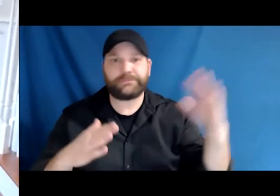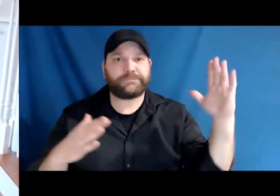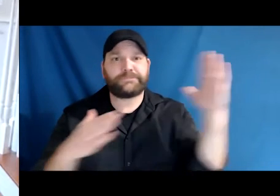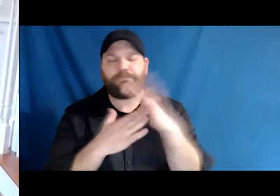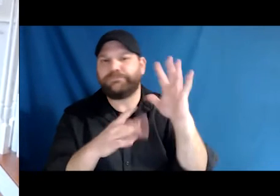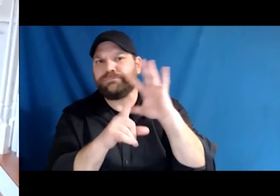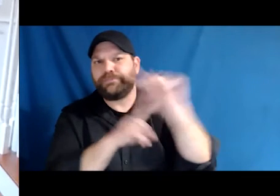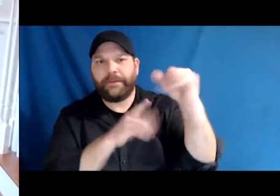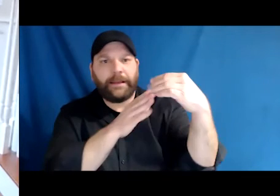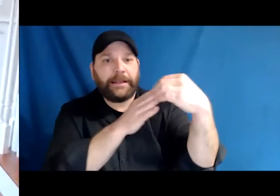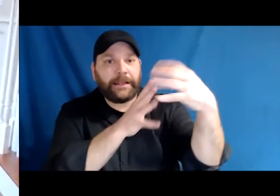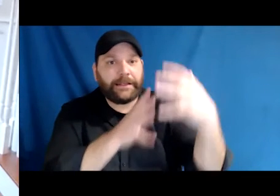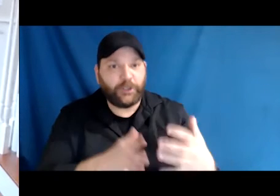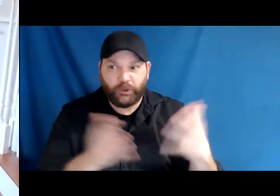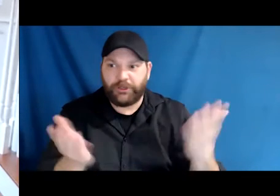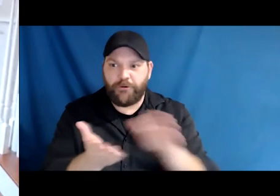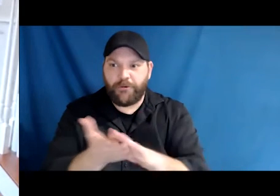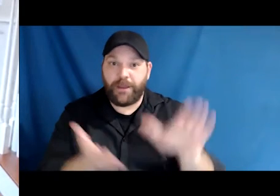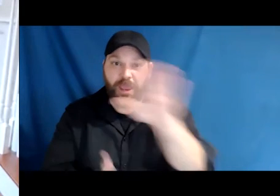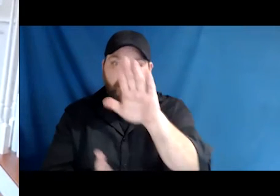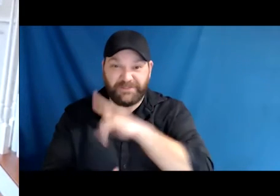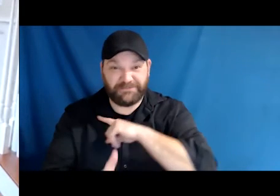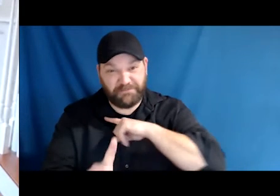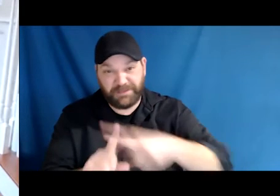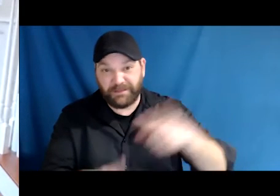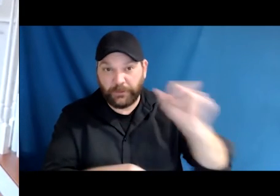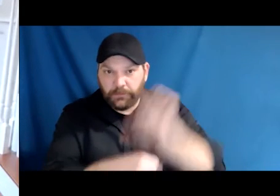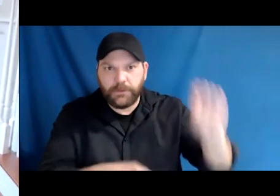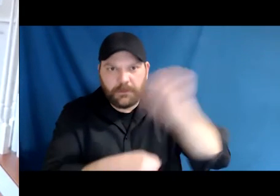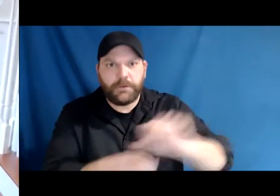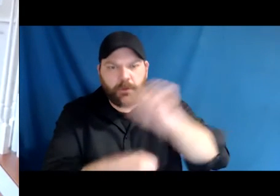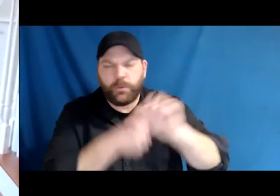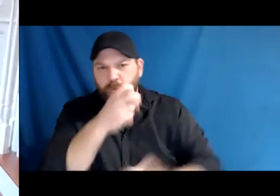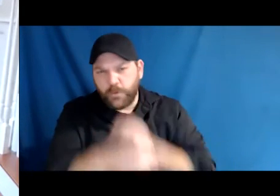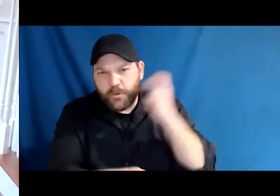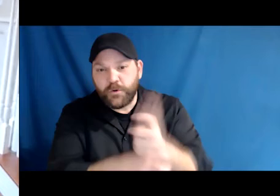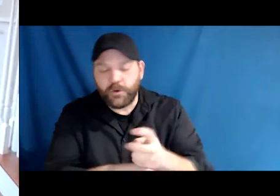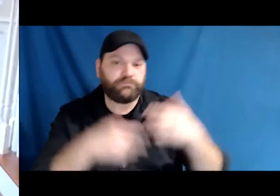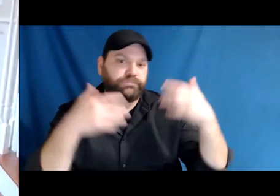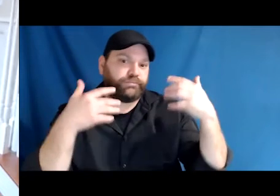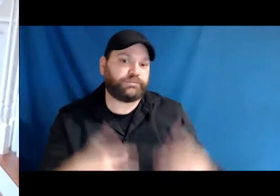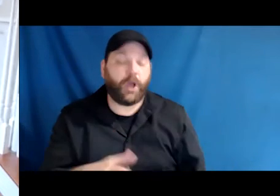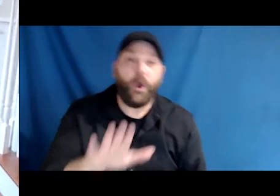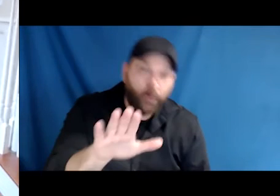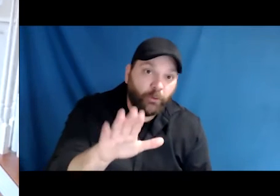and one of the hardest working employees I've ever had the pleasure of working with. Oh, and by the way, she's a lot of fun to work with too!